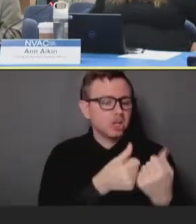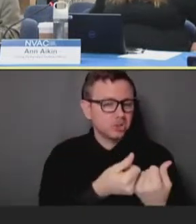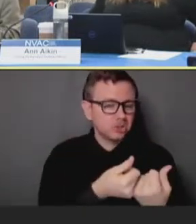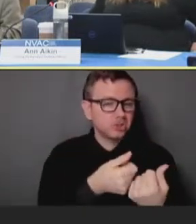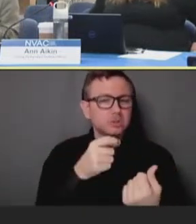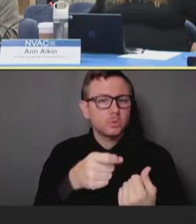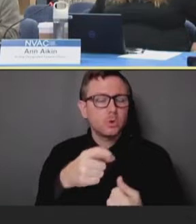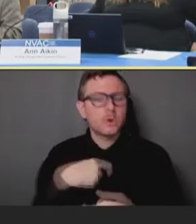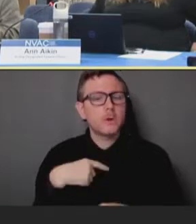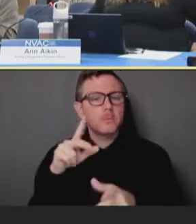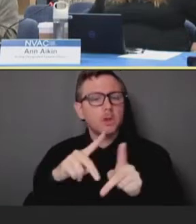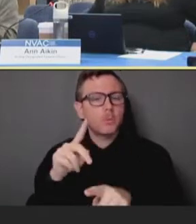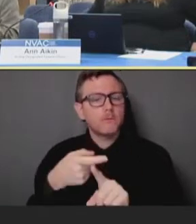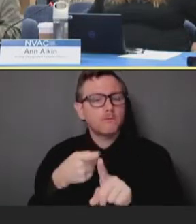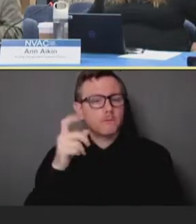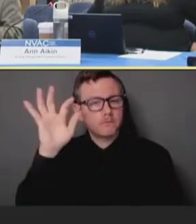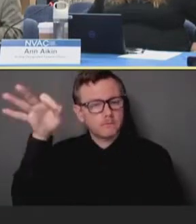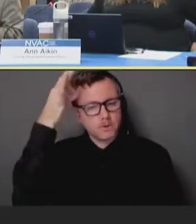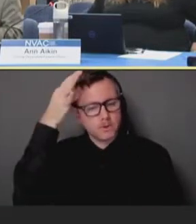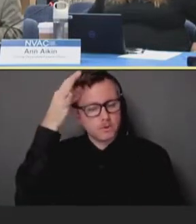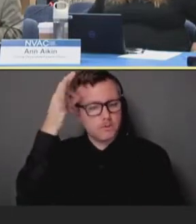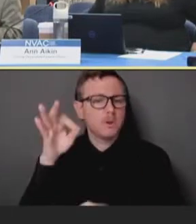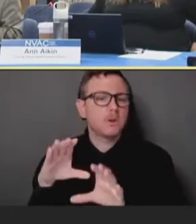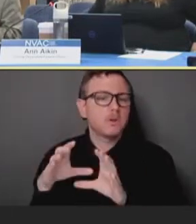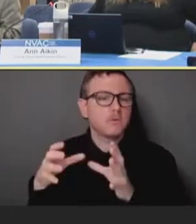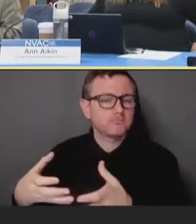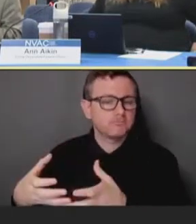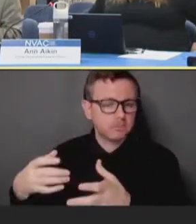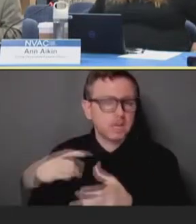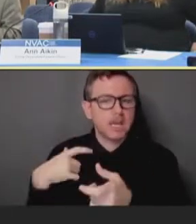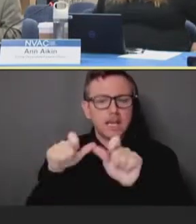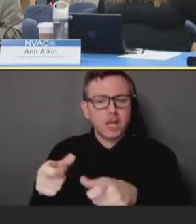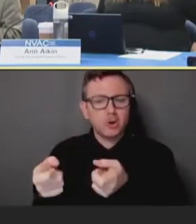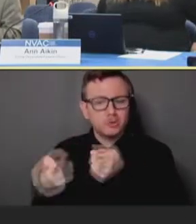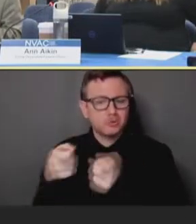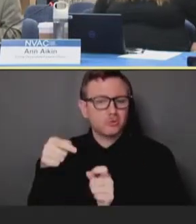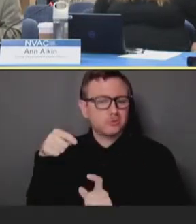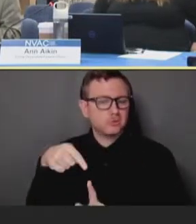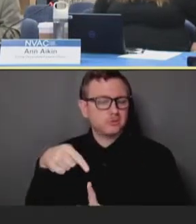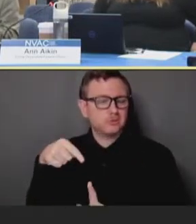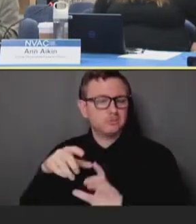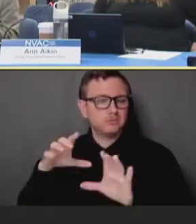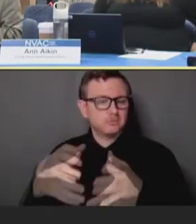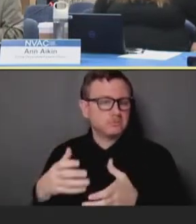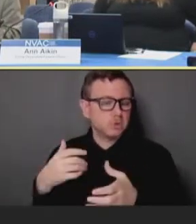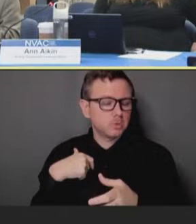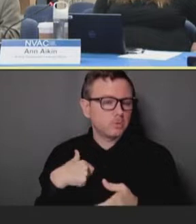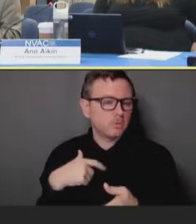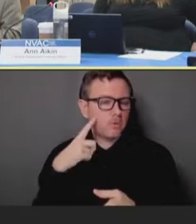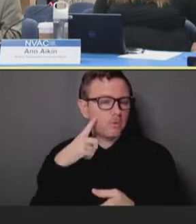government can establish or control committees or groups like this one, to obtain advice or recommendations.